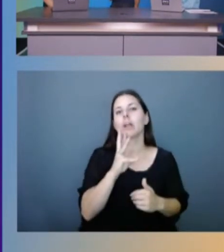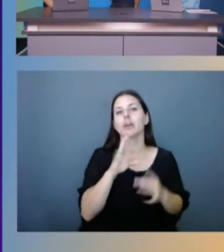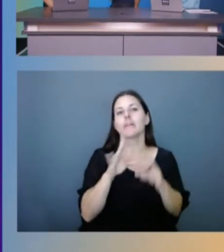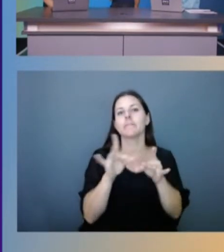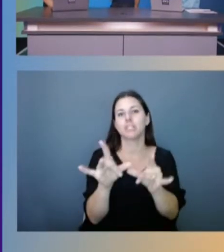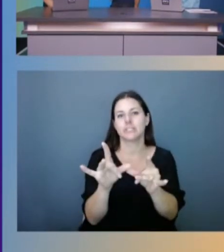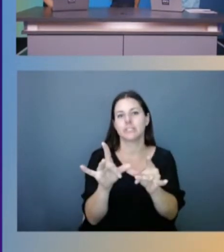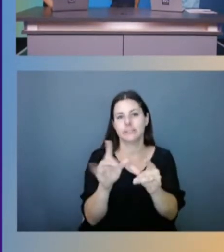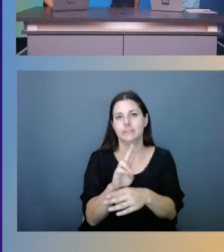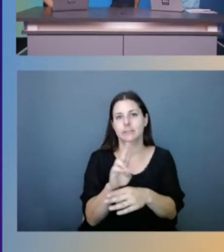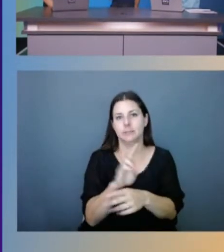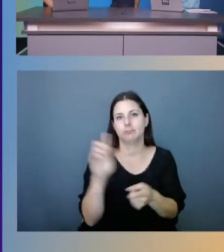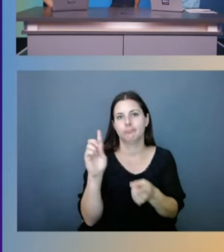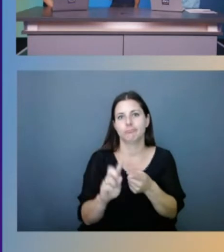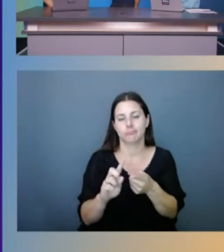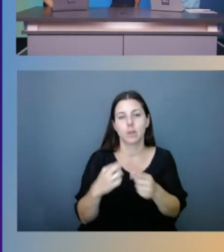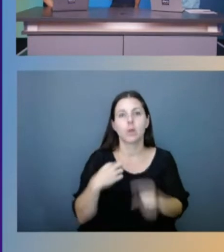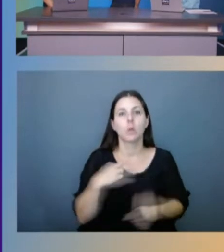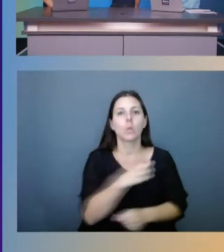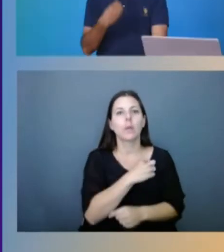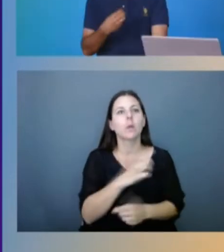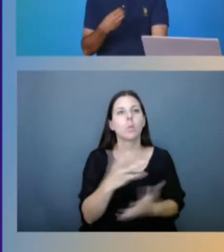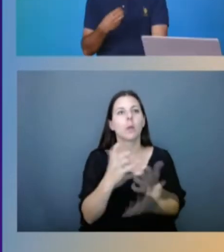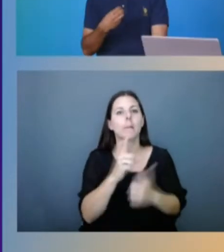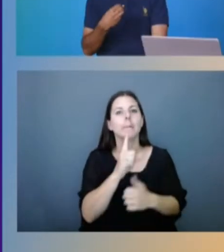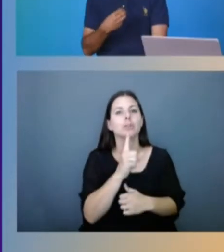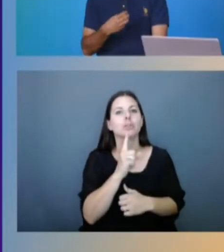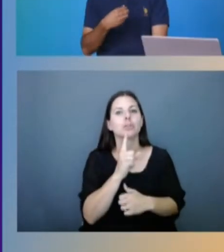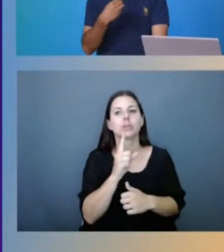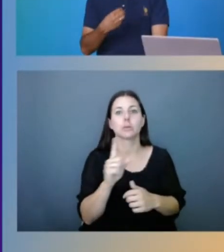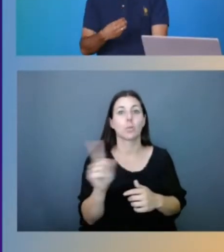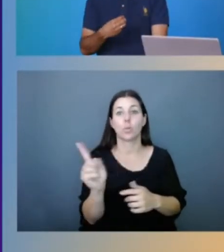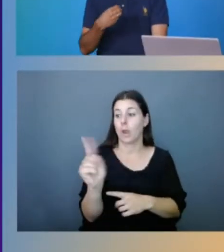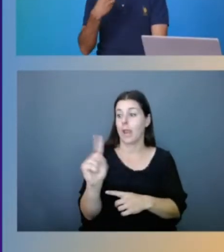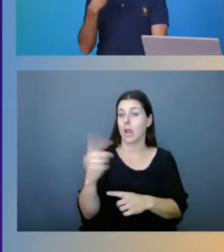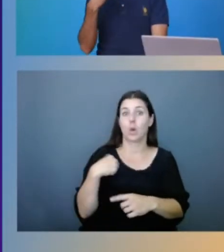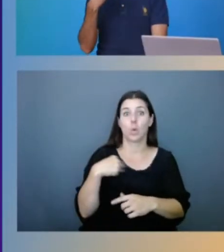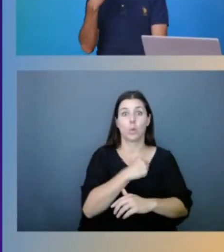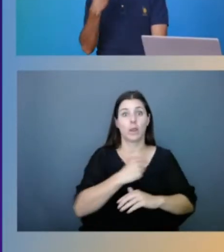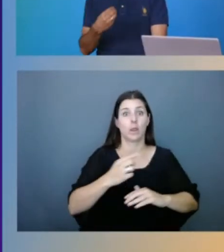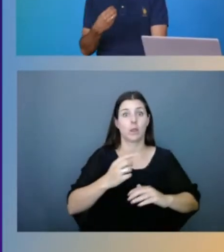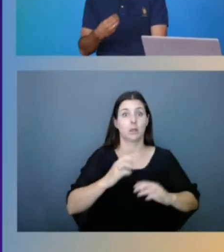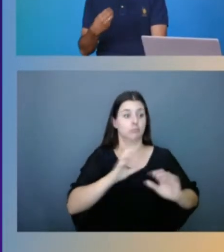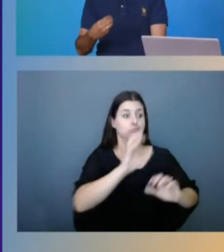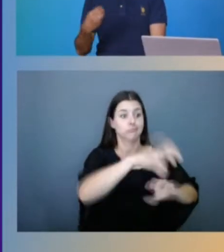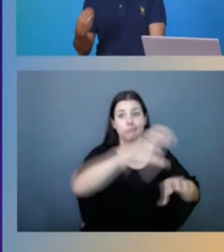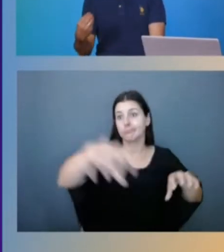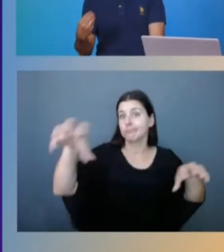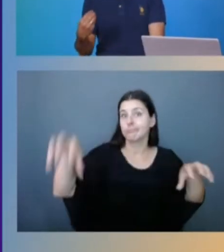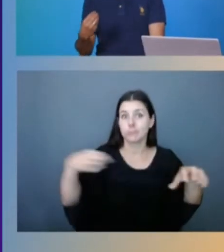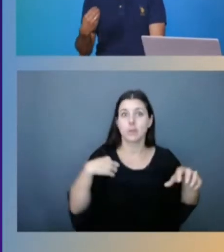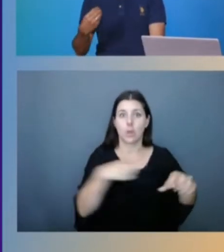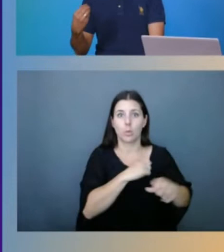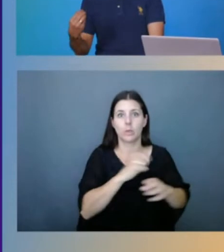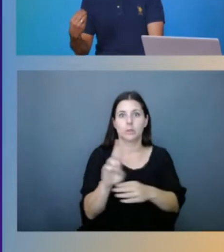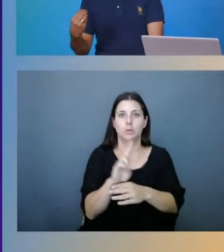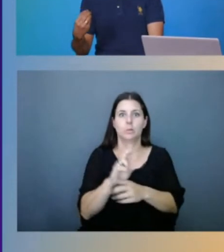We are making sure, wherever we operate, we consume the lower amount of potable water as we can.